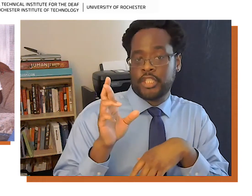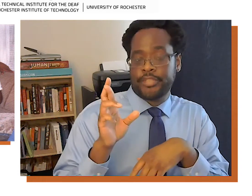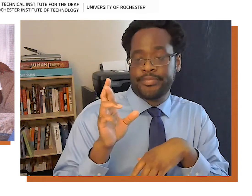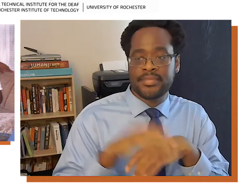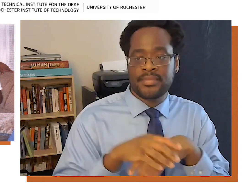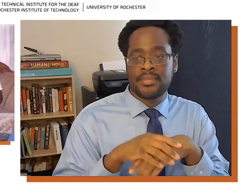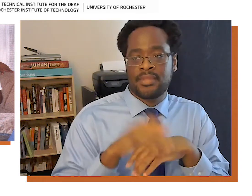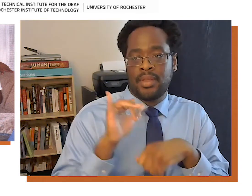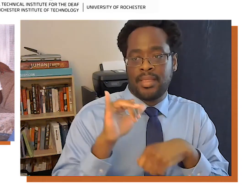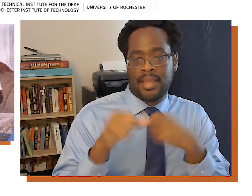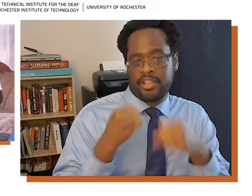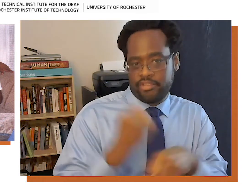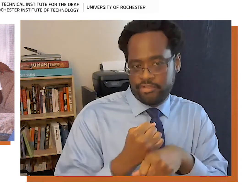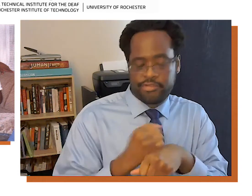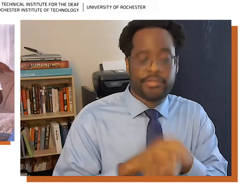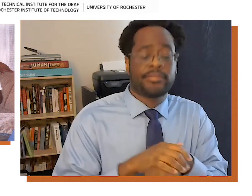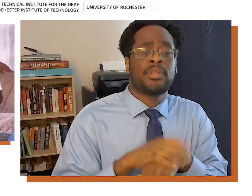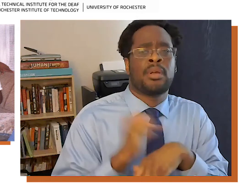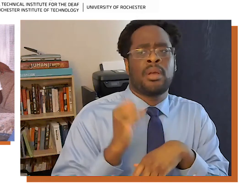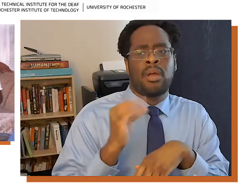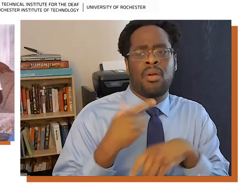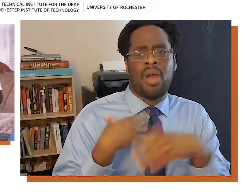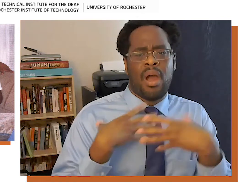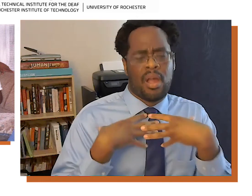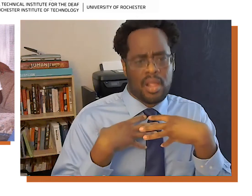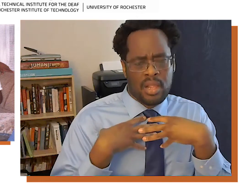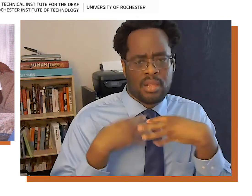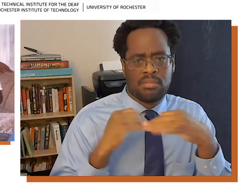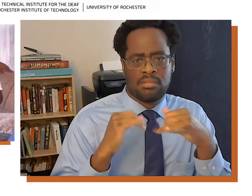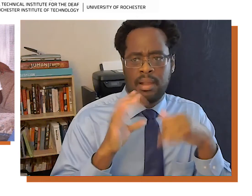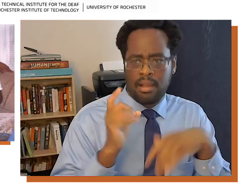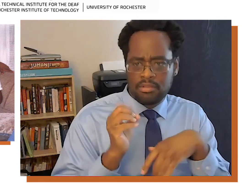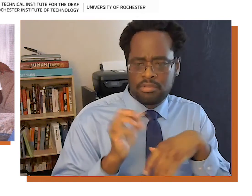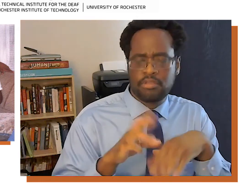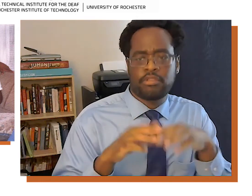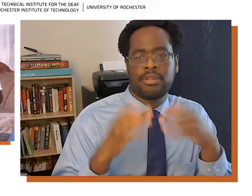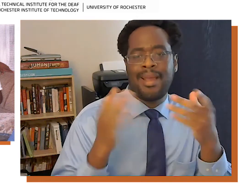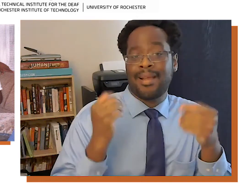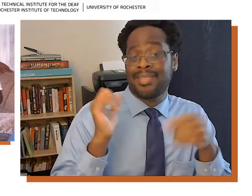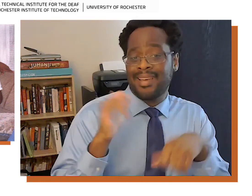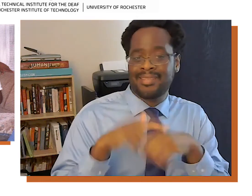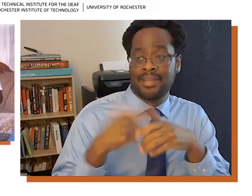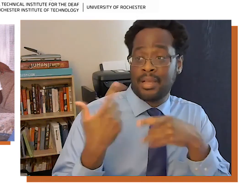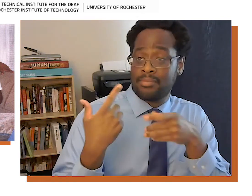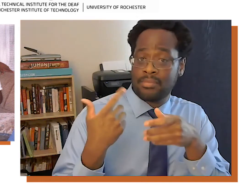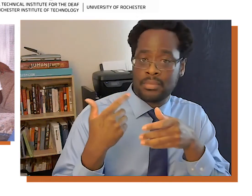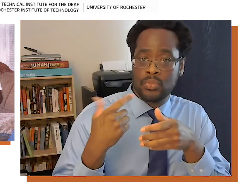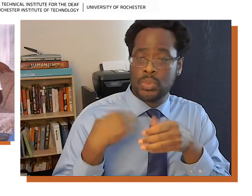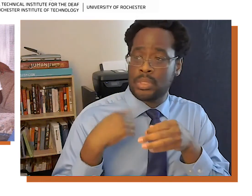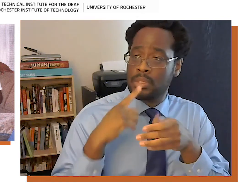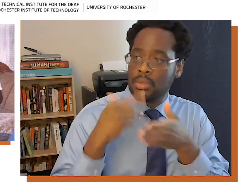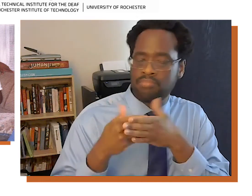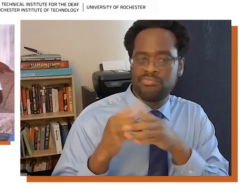Greg had cancer, was diagnosed with cancer in that year, and that was very difficult for me to deal with,